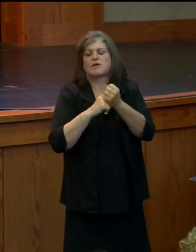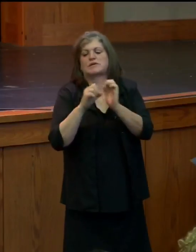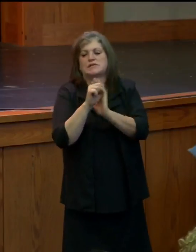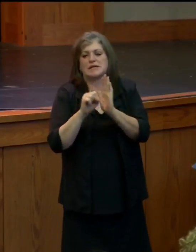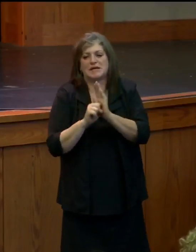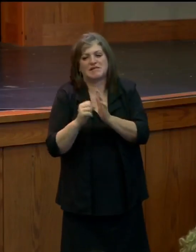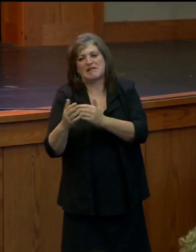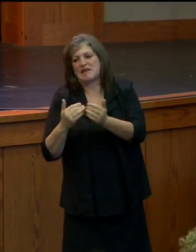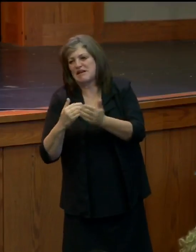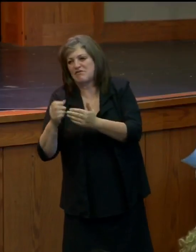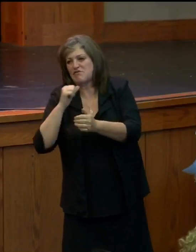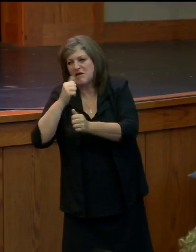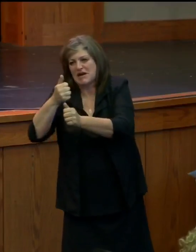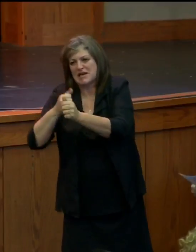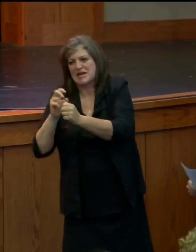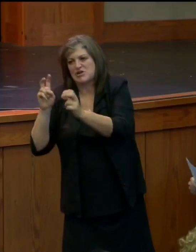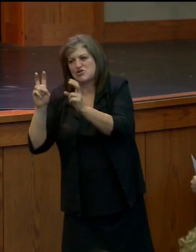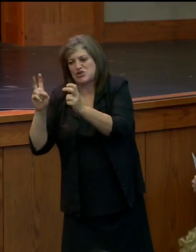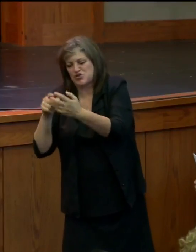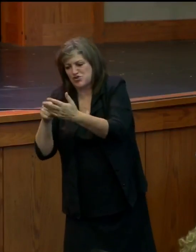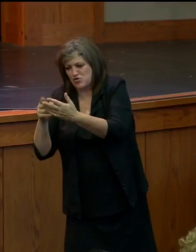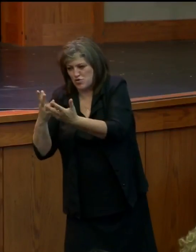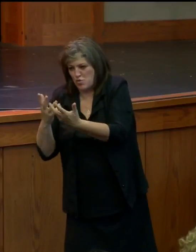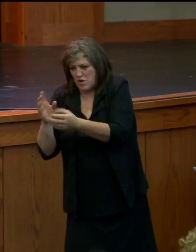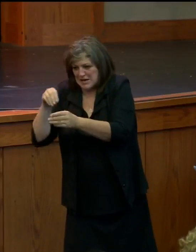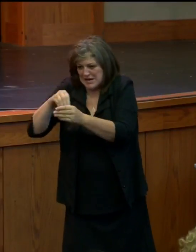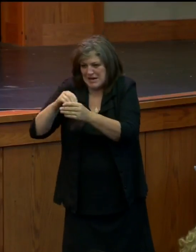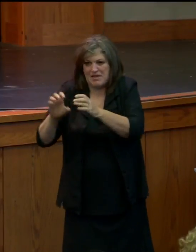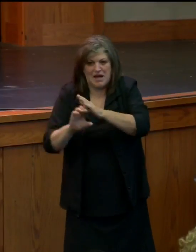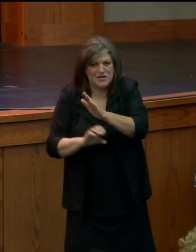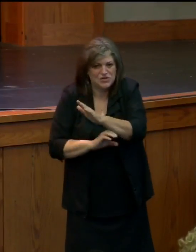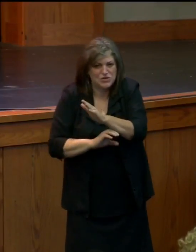DON'T GET EVERY ISSUE YOU WANT IN OUR NEW CONSTITUTION.